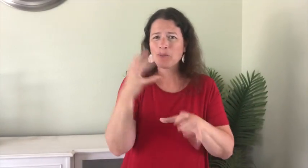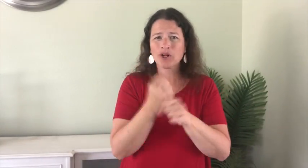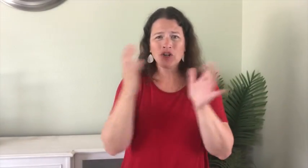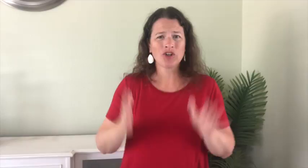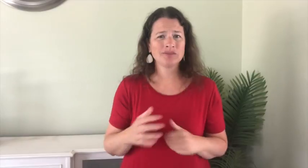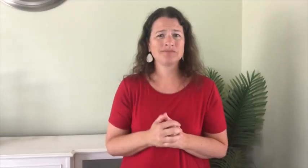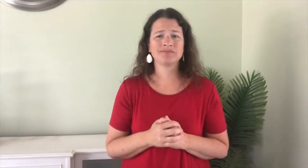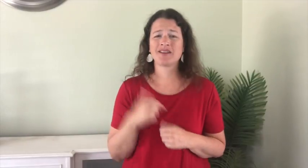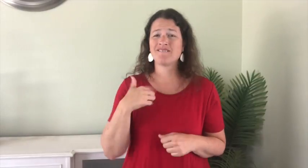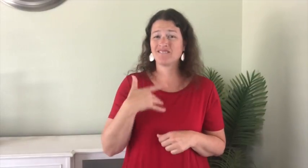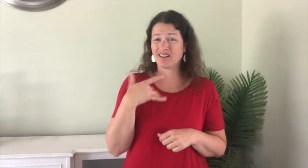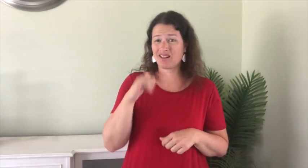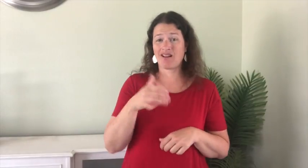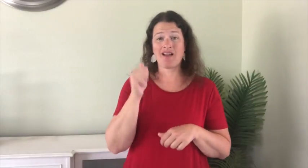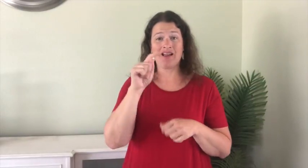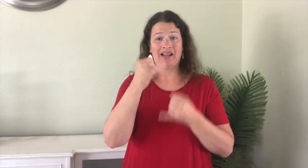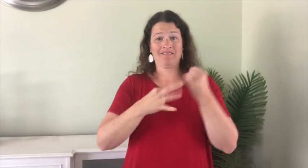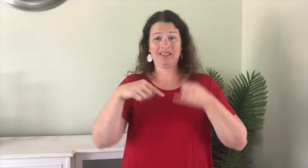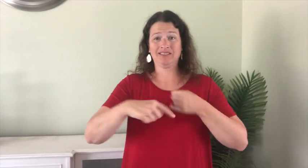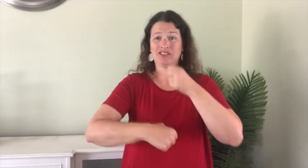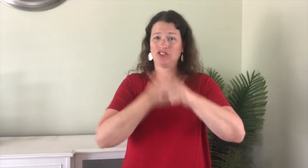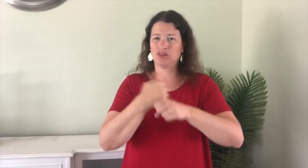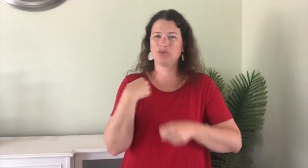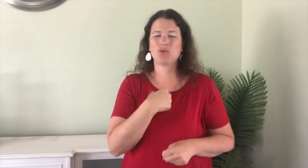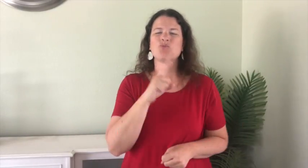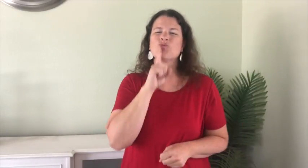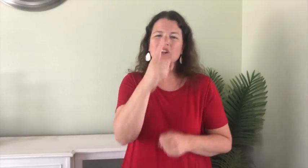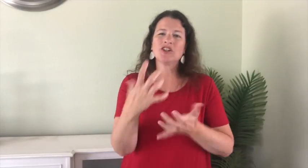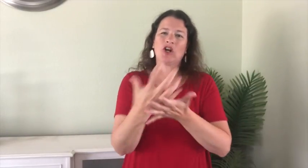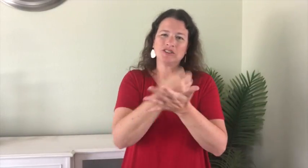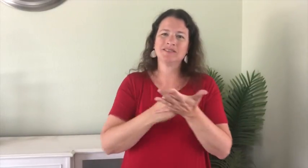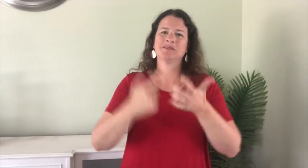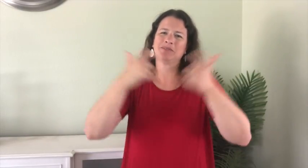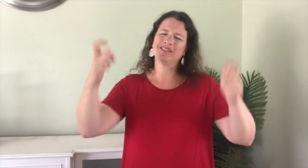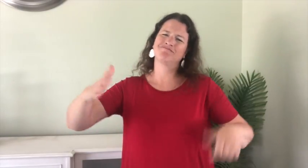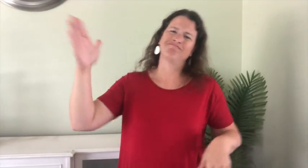That doesn't mean that you're not a winner, and at the end of